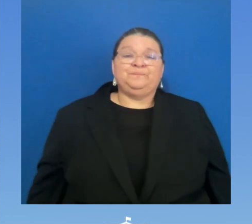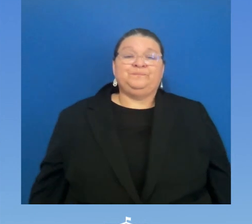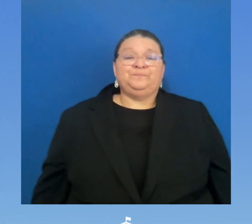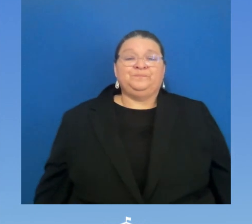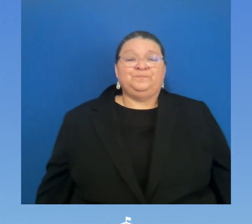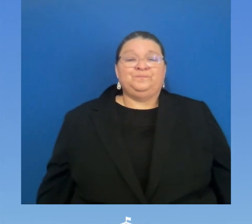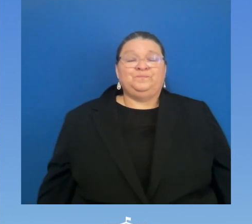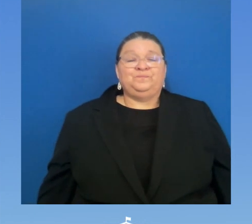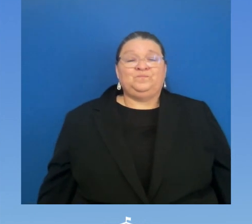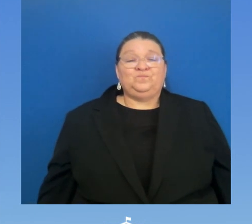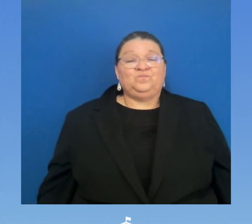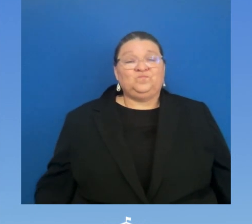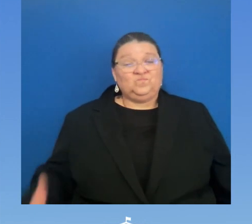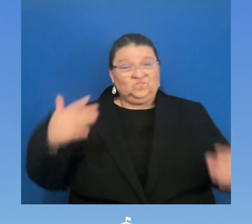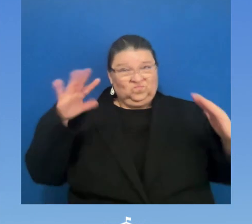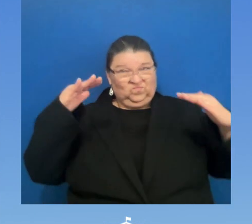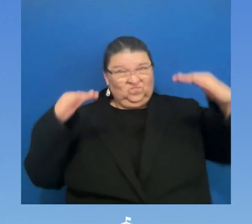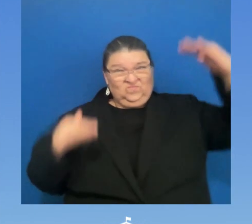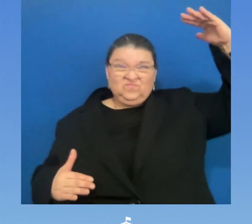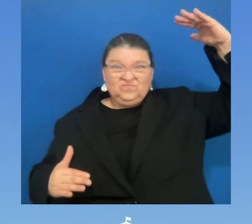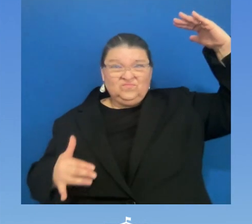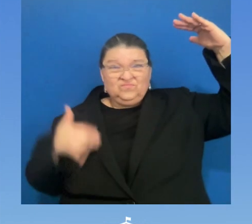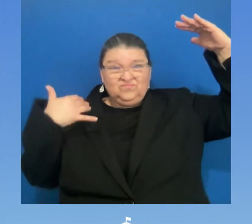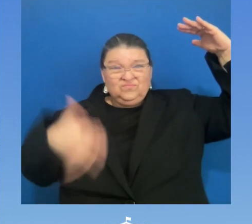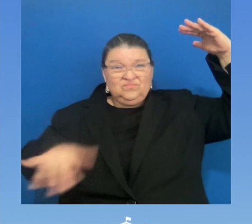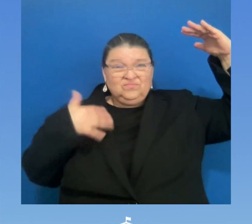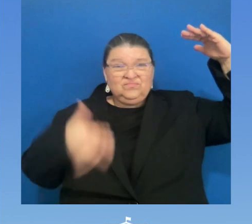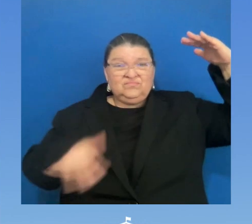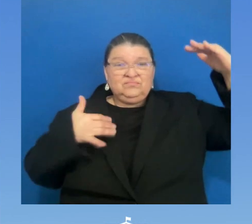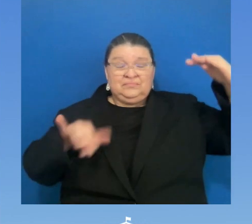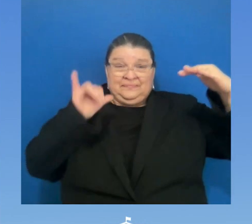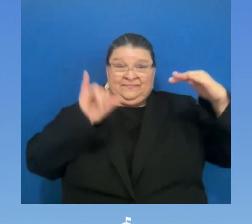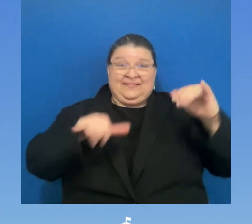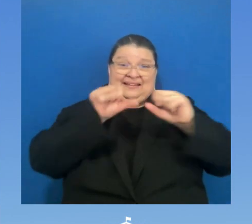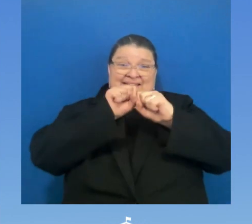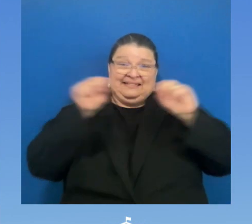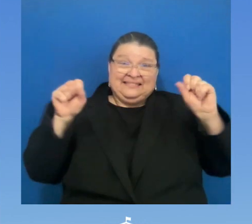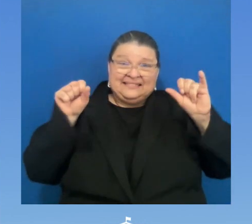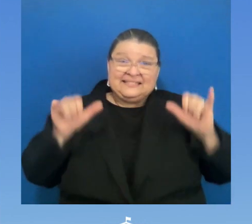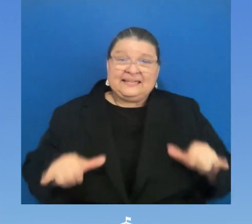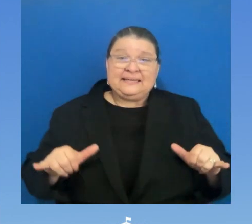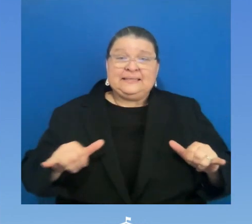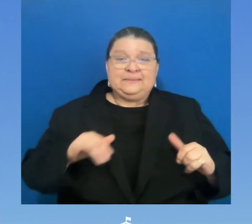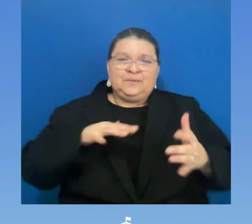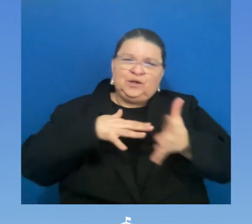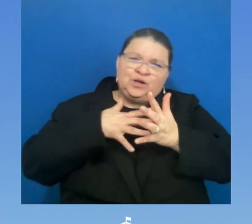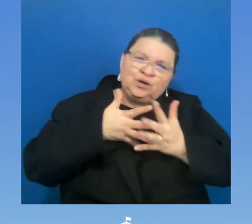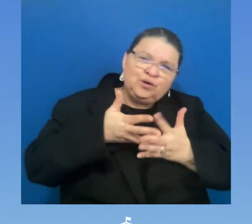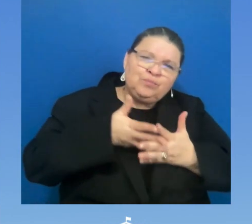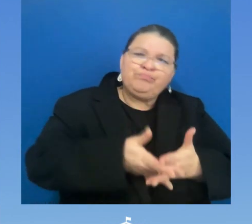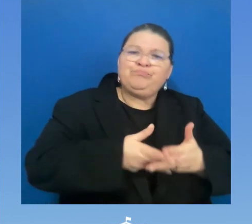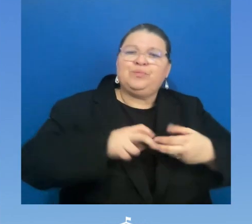that were systemic that we need to keep working to change. The Vice President: What was the inf- --